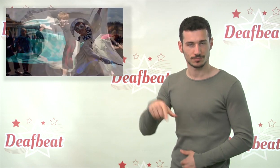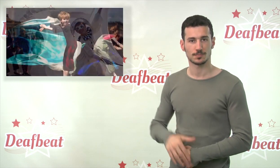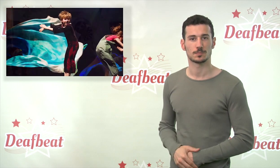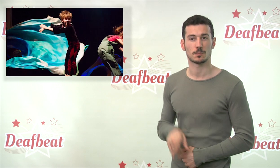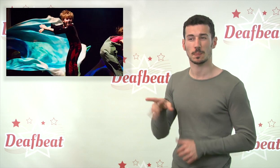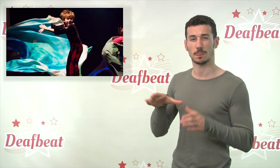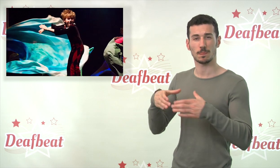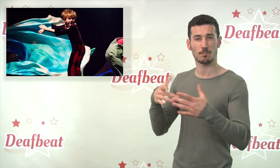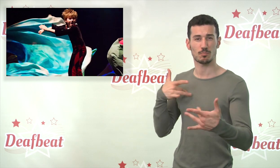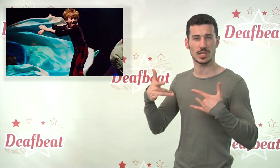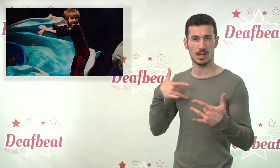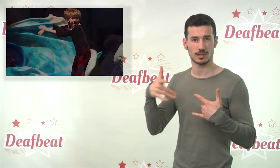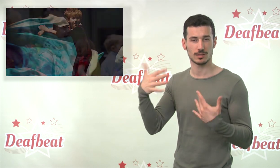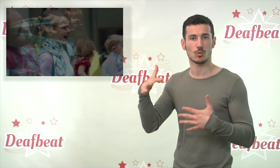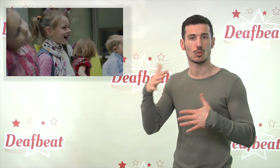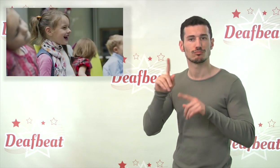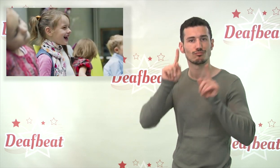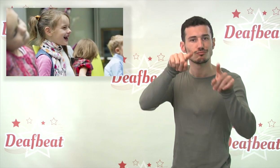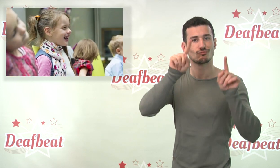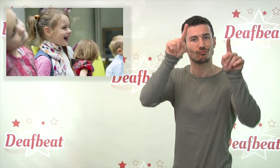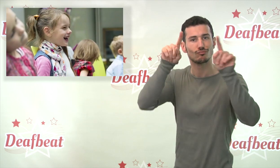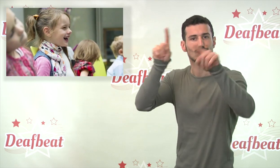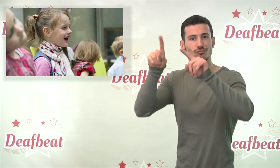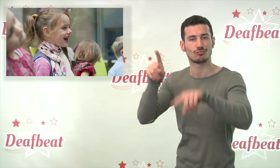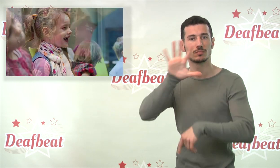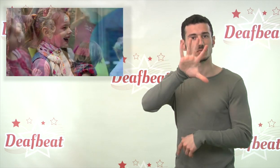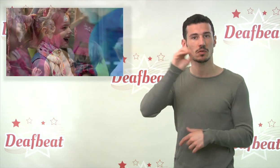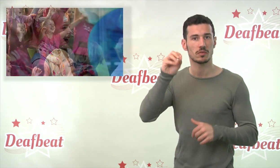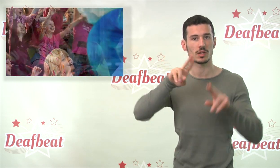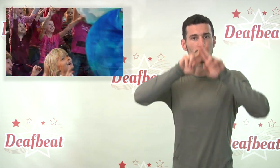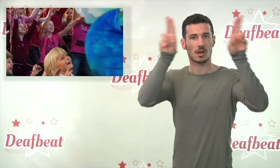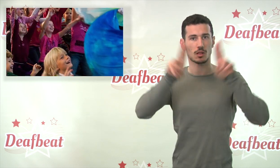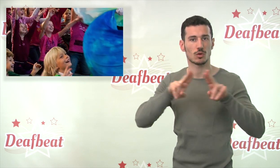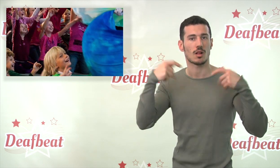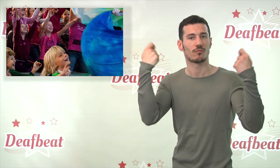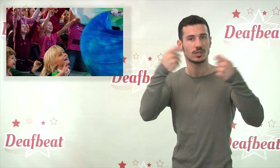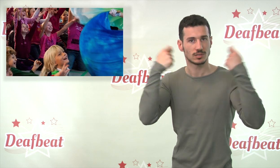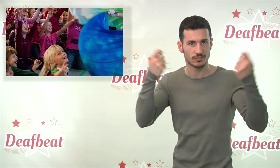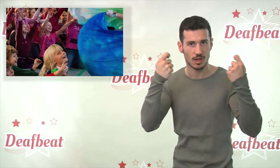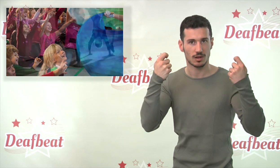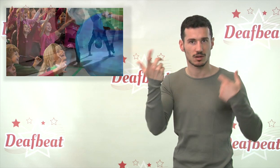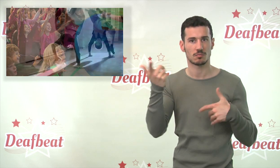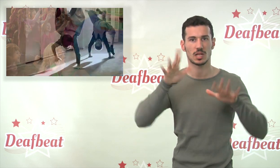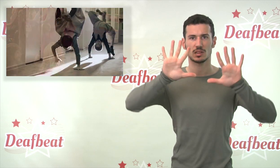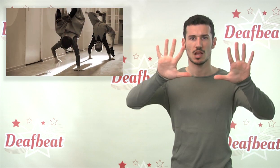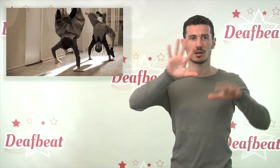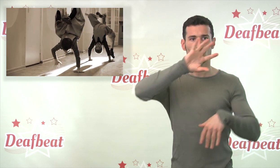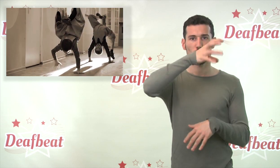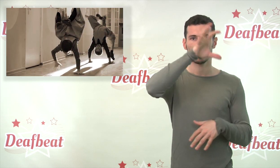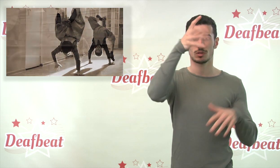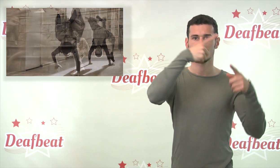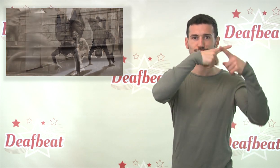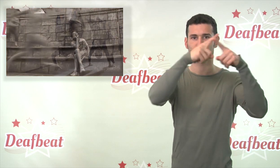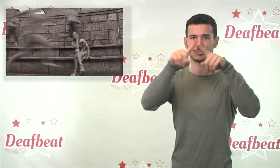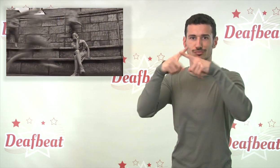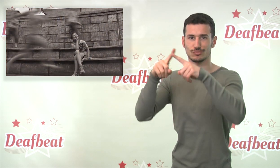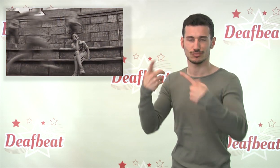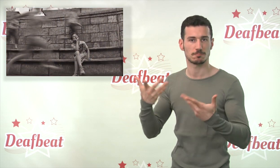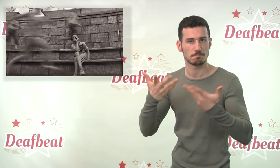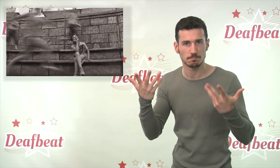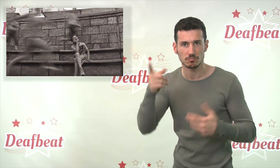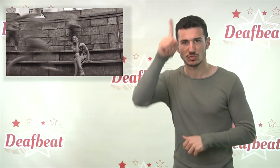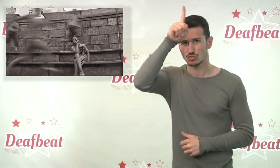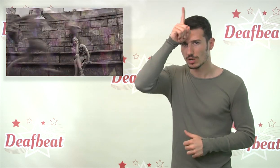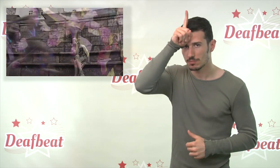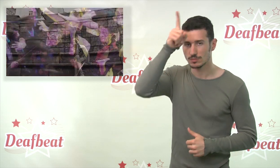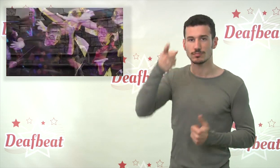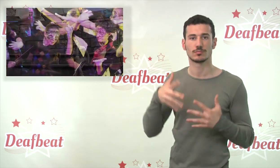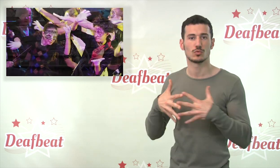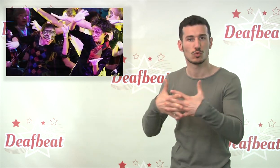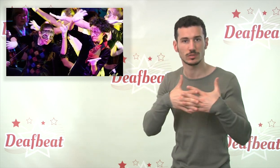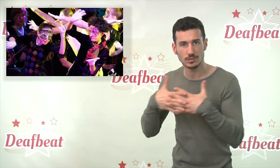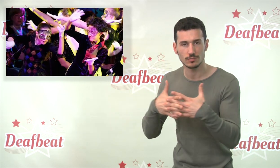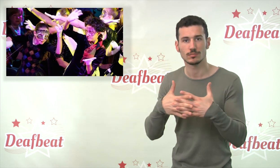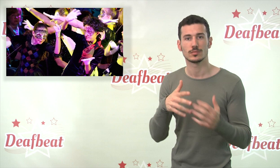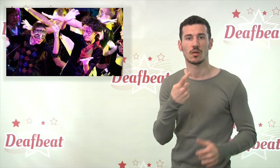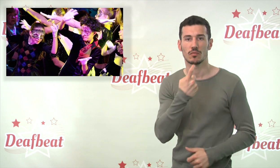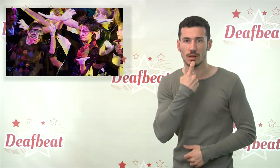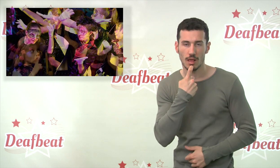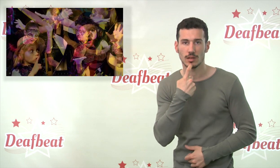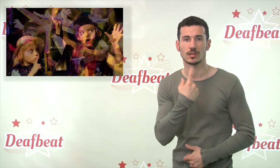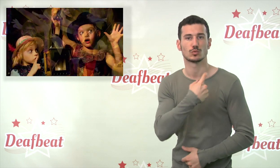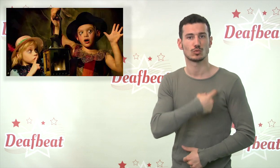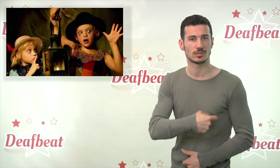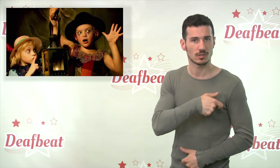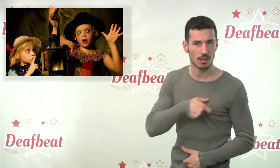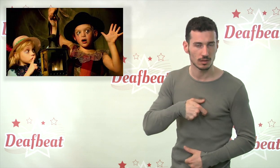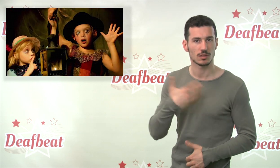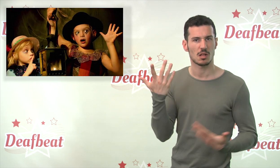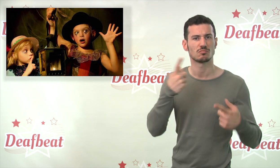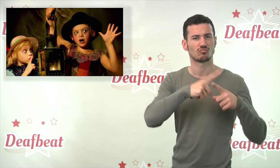in more than 50 international festivals in more than 10 countries including Germany, USA, Finland, Switzerland